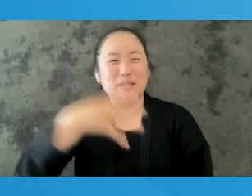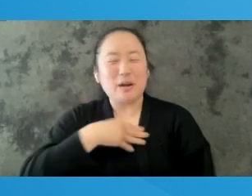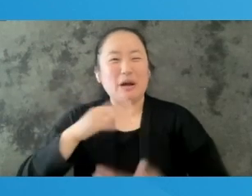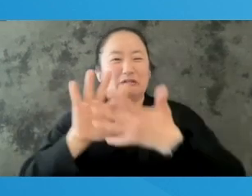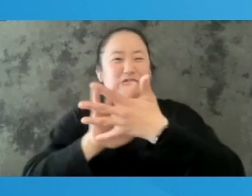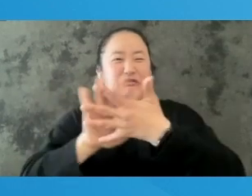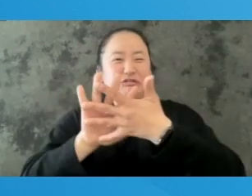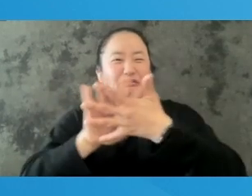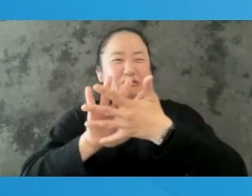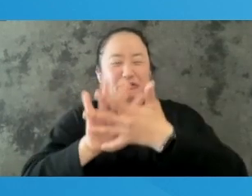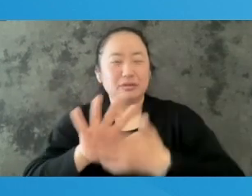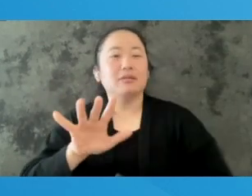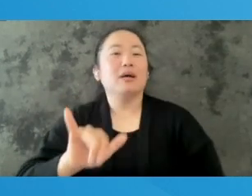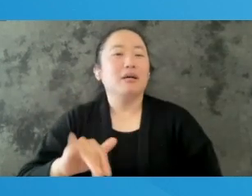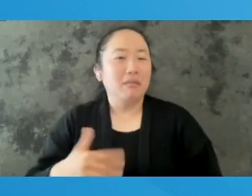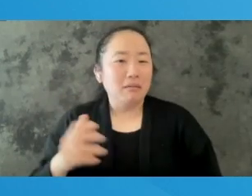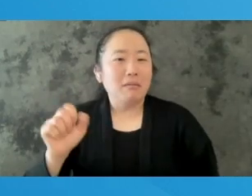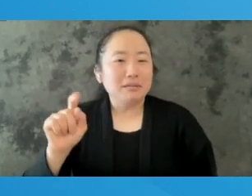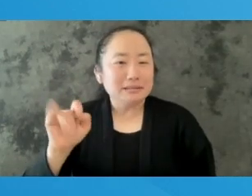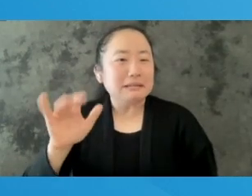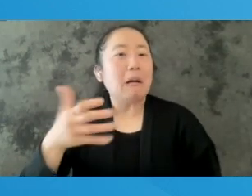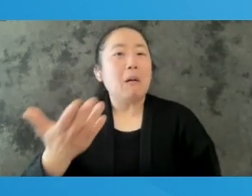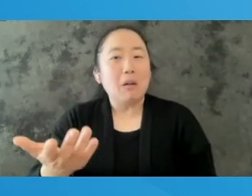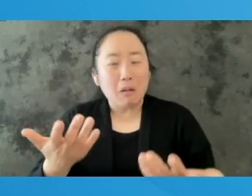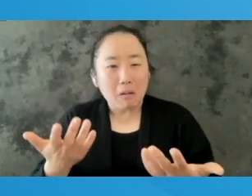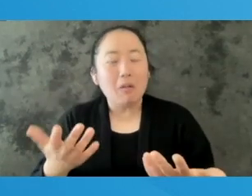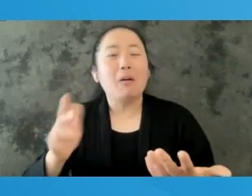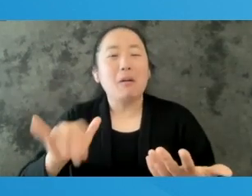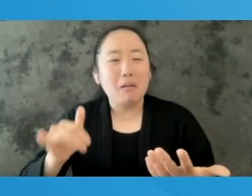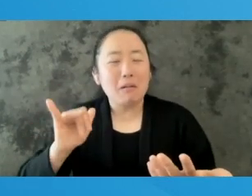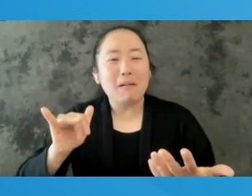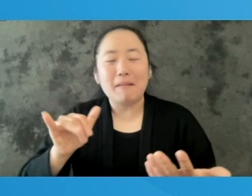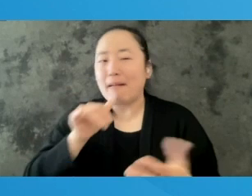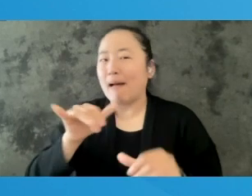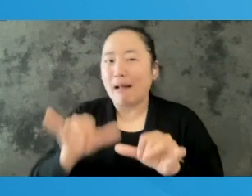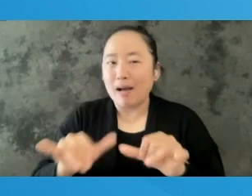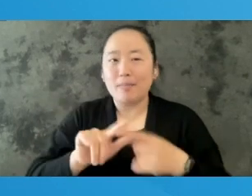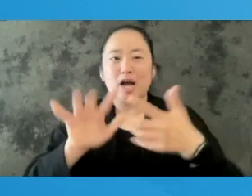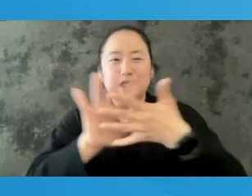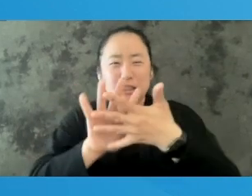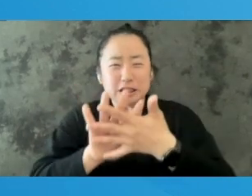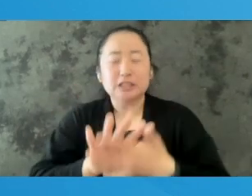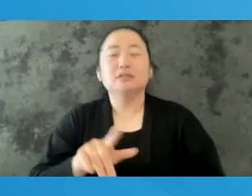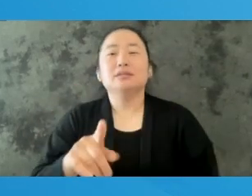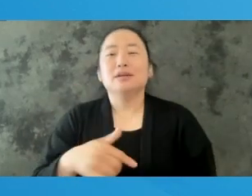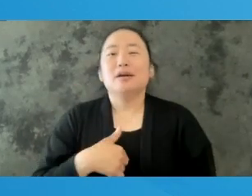OK. These are wonderful words to describe. And I see them still coming through.